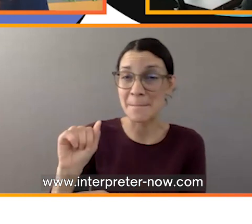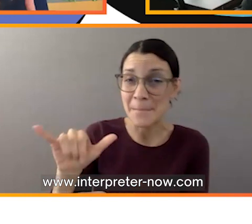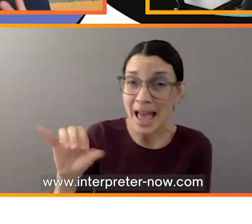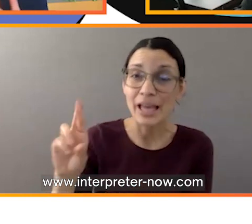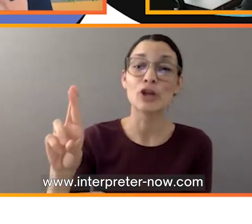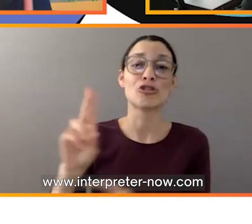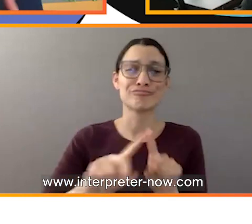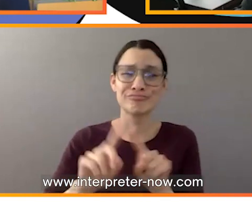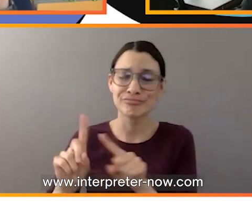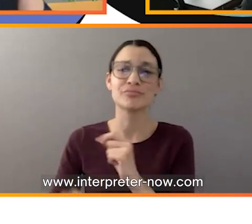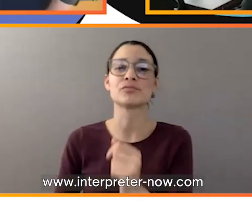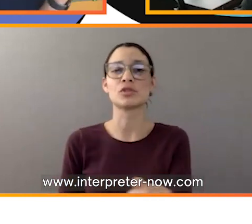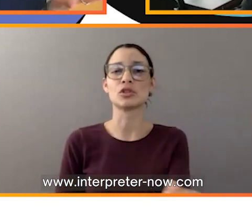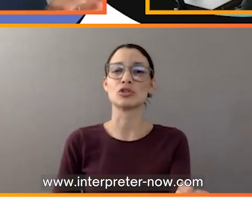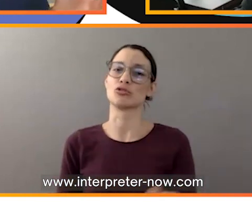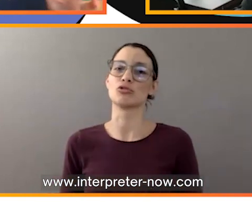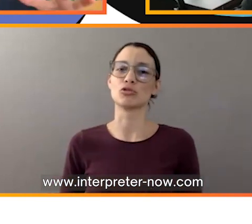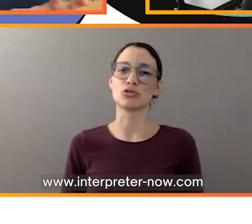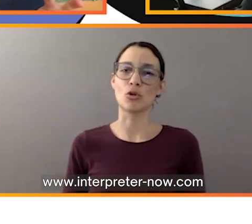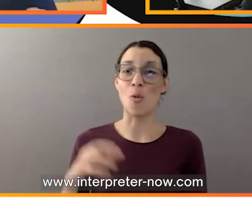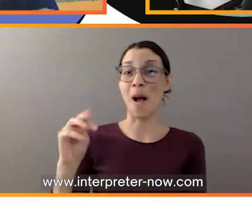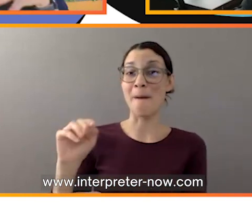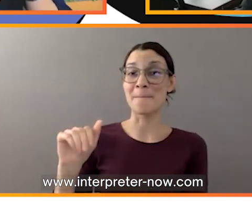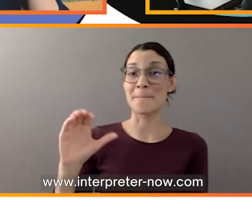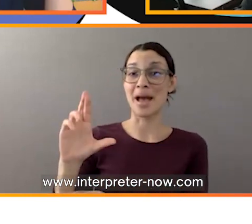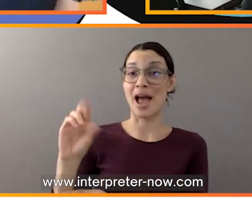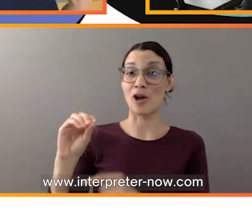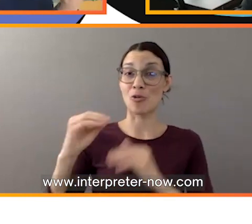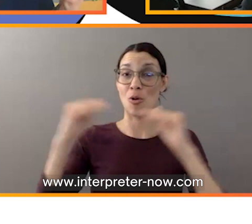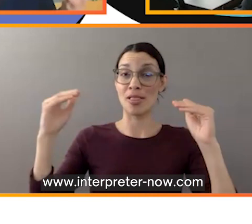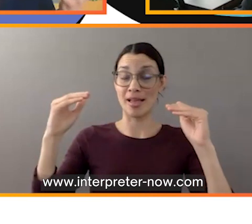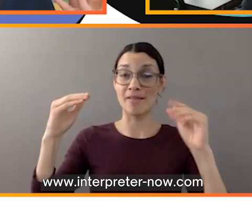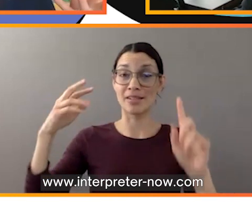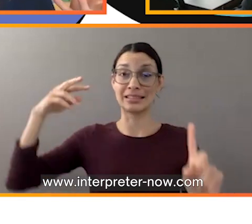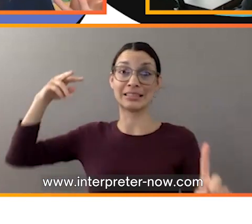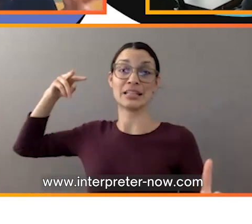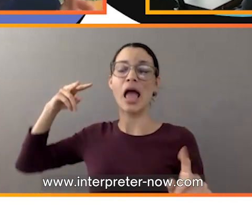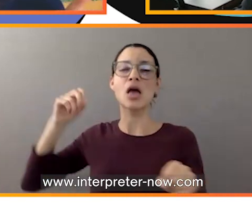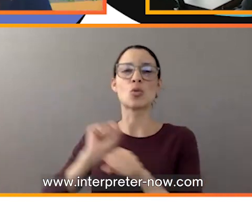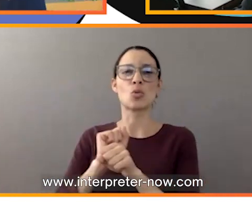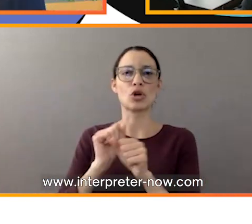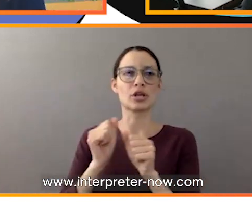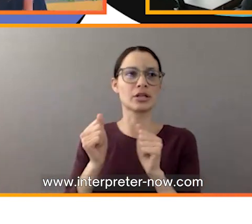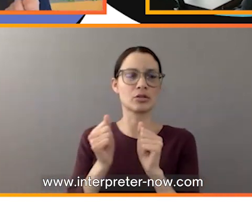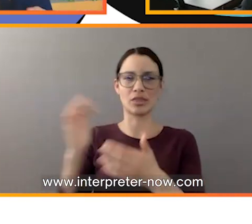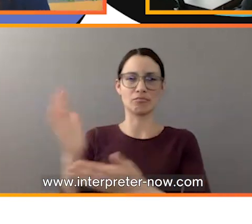So that is, I think, from the macro level, working across the industries, working across